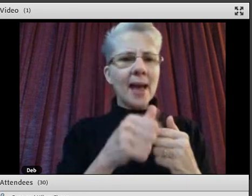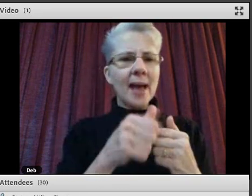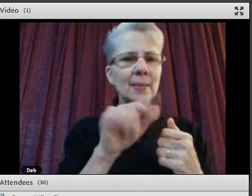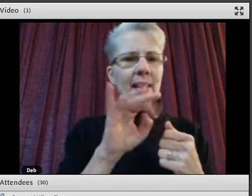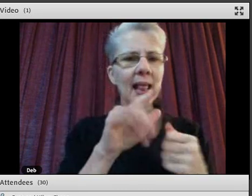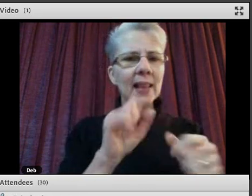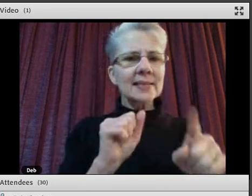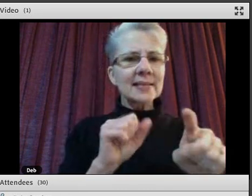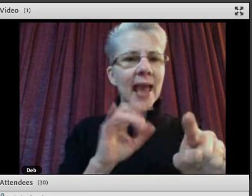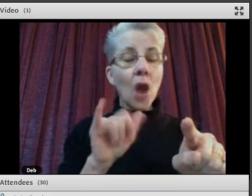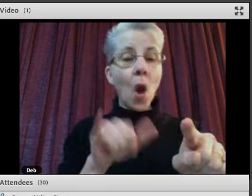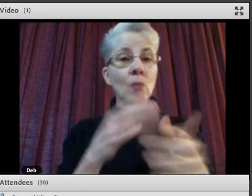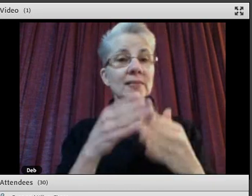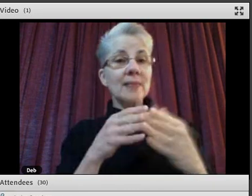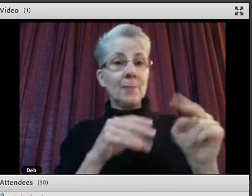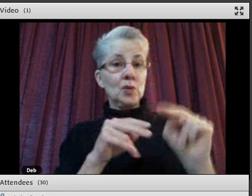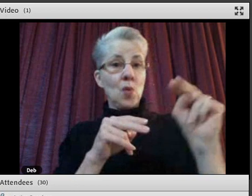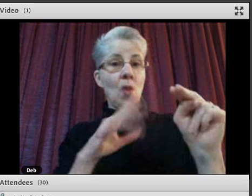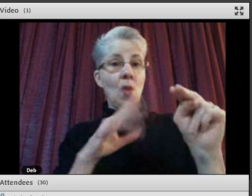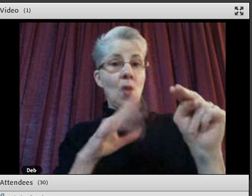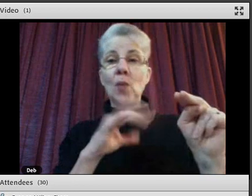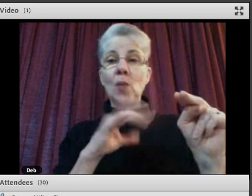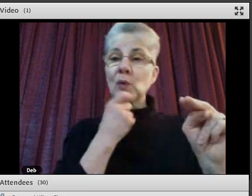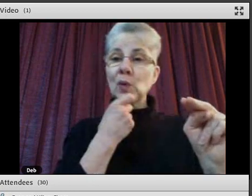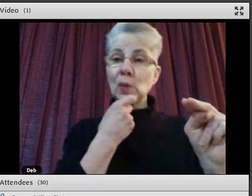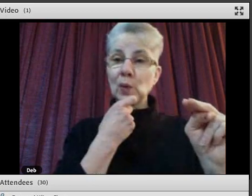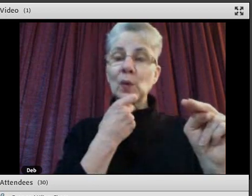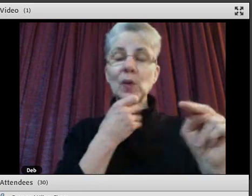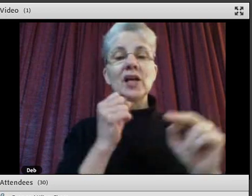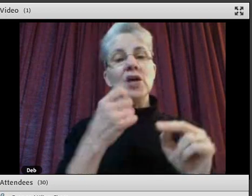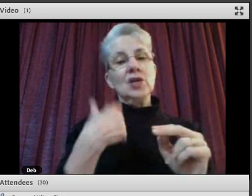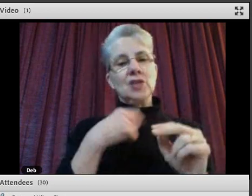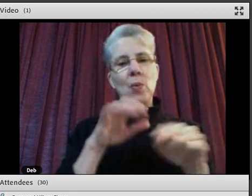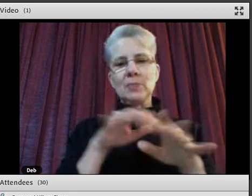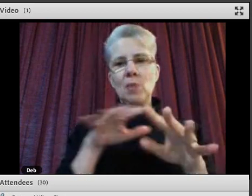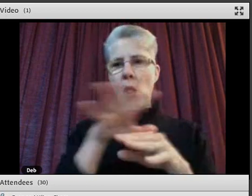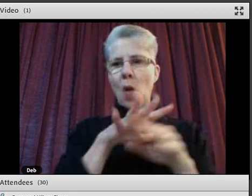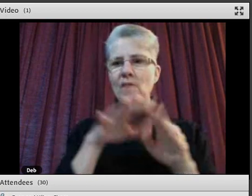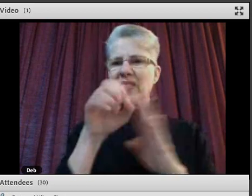Hilary: Okay. Ooh, someone way up there. Ryan: Gulf County, cool. So we're spread all over the state here. This is fantastic.